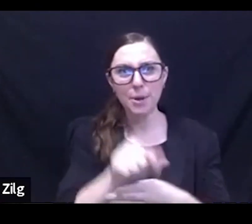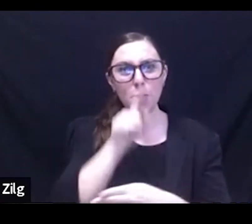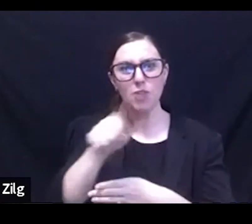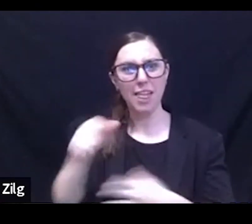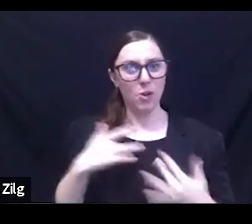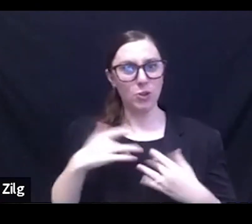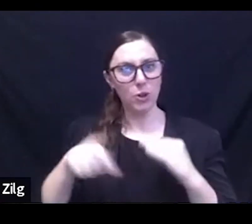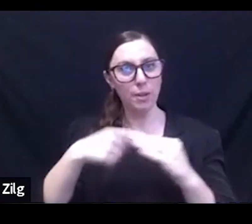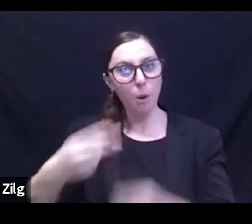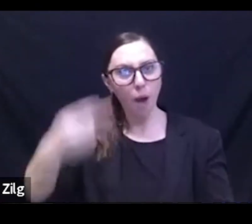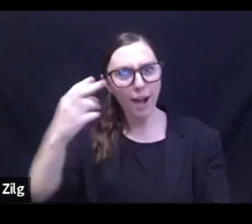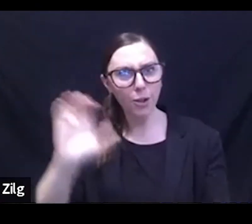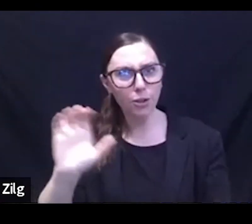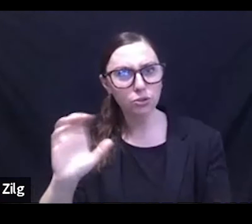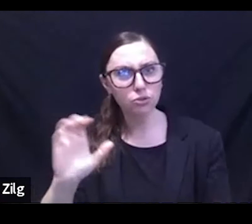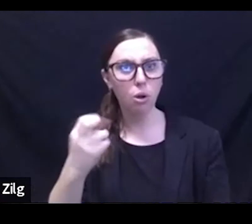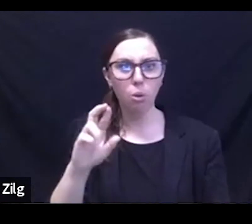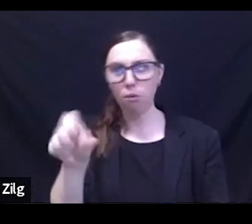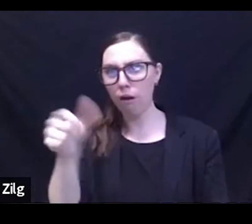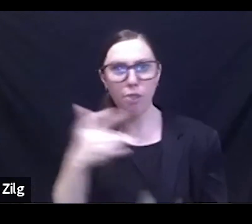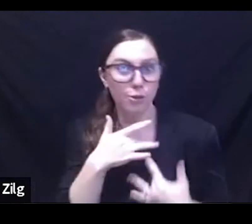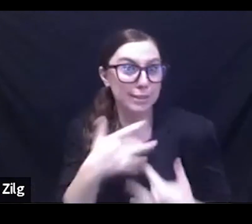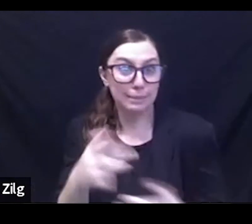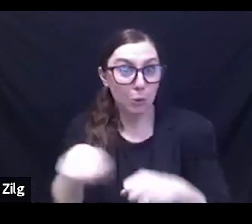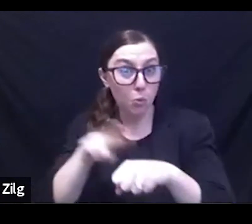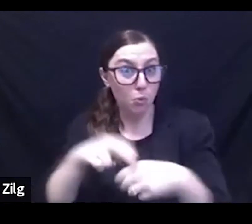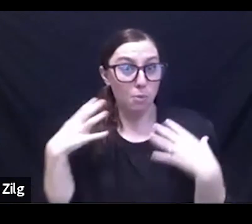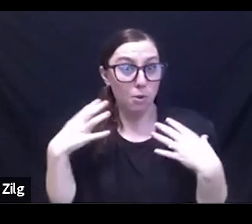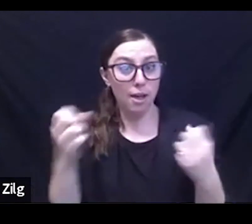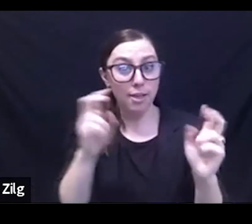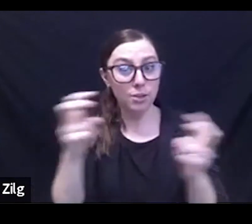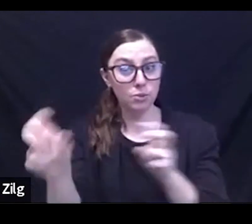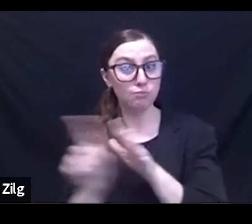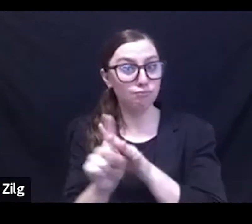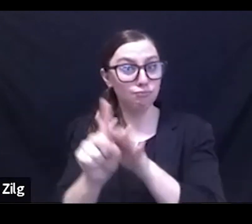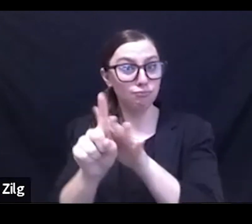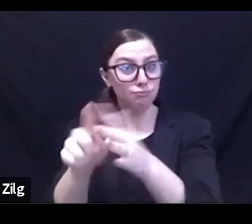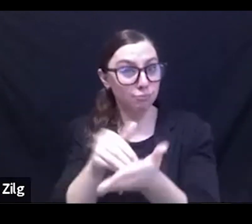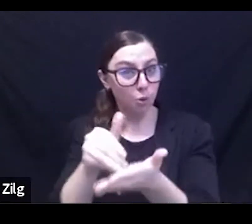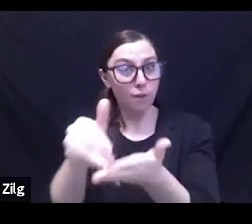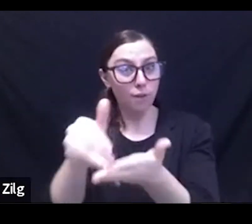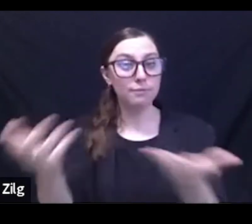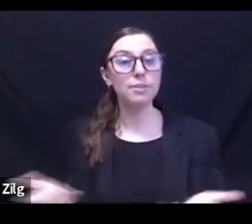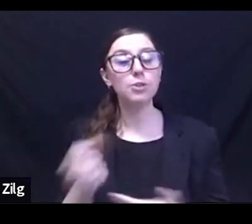cholesterol or other typical health problems that need to be attended to as well. So